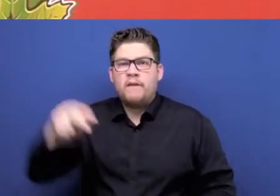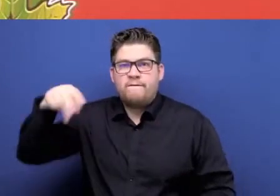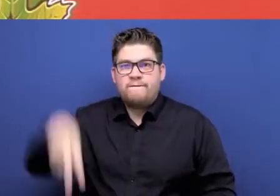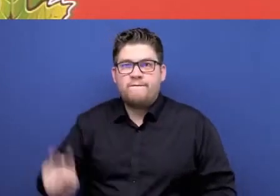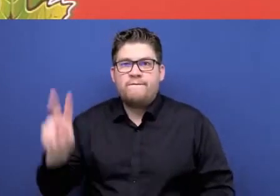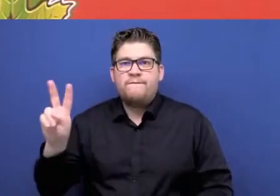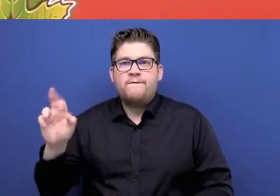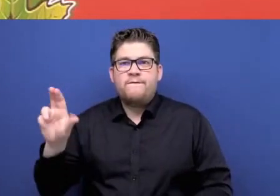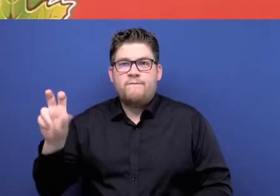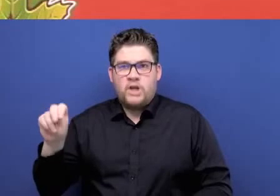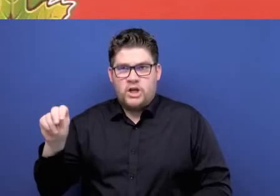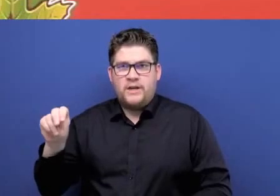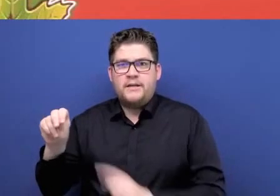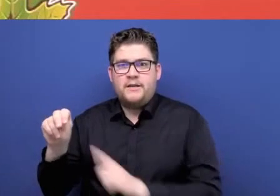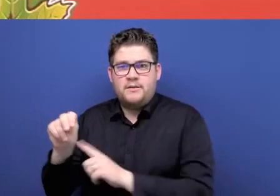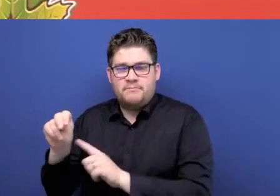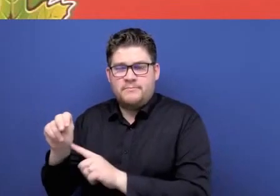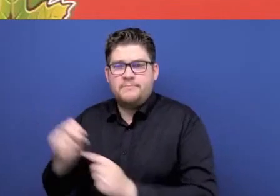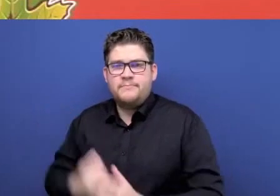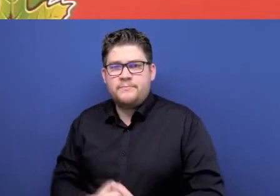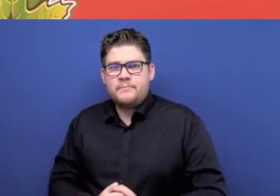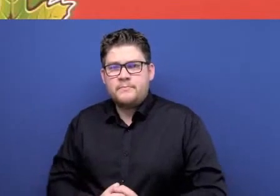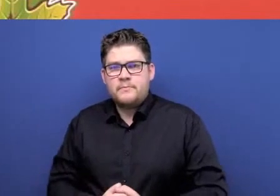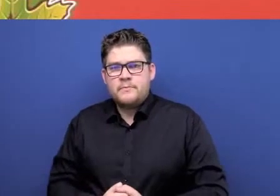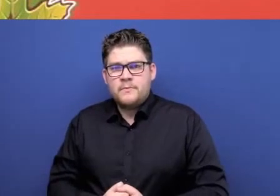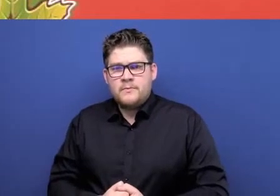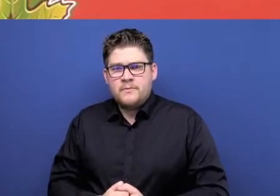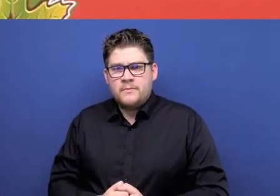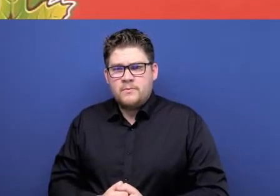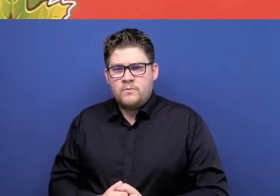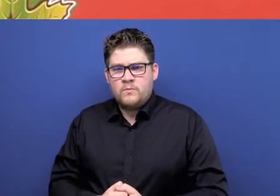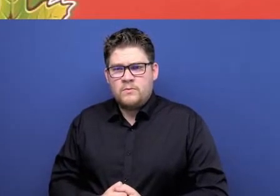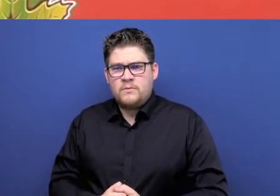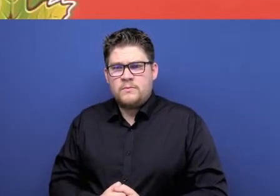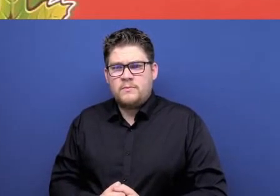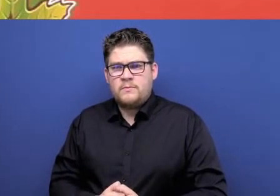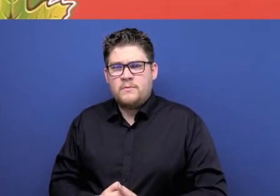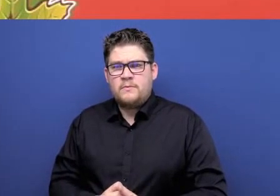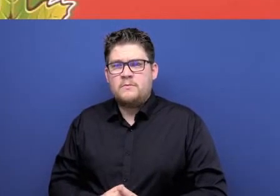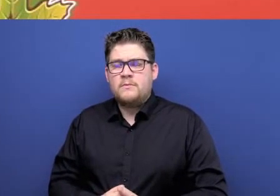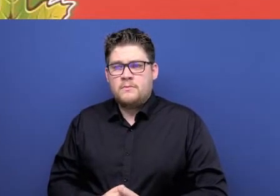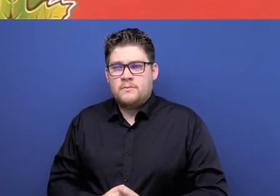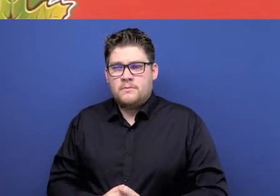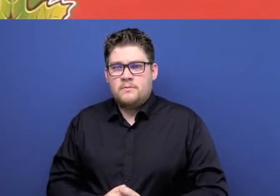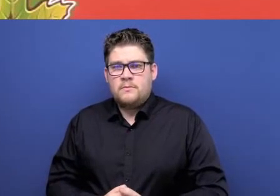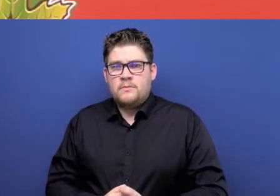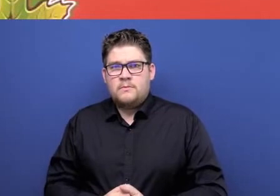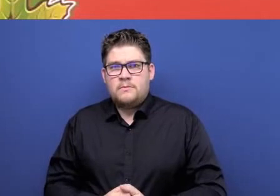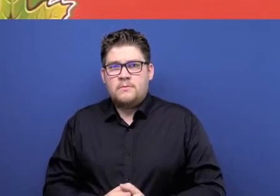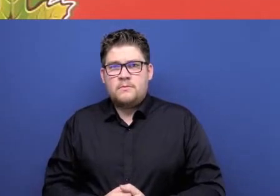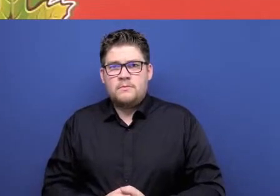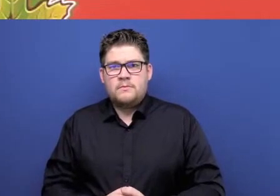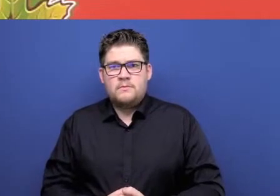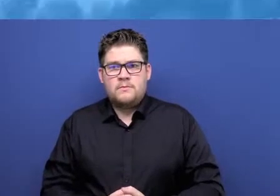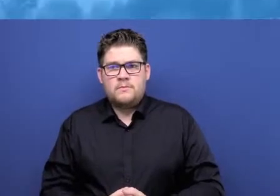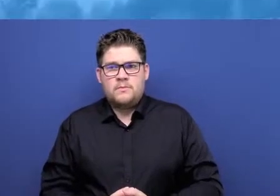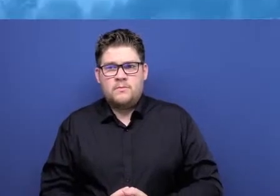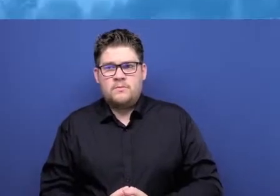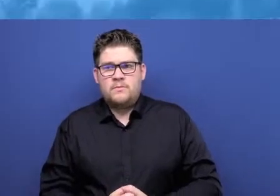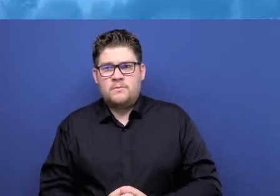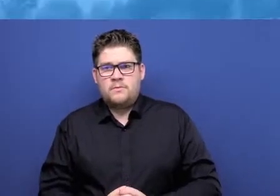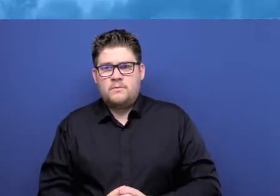the burnin. Force is going to